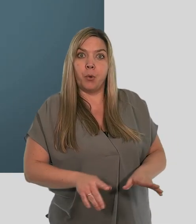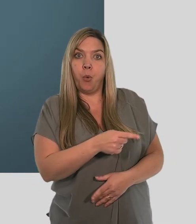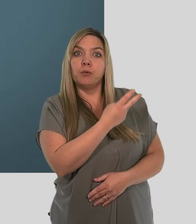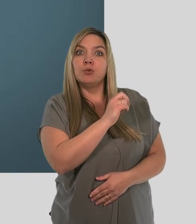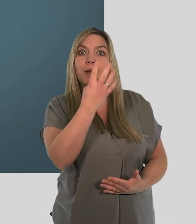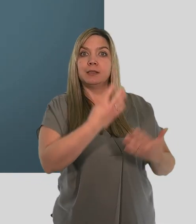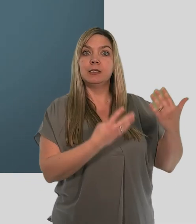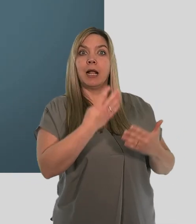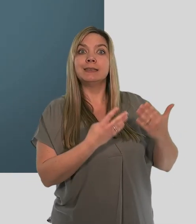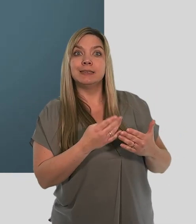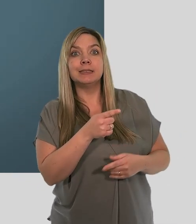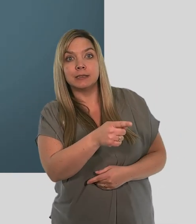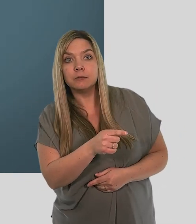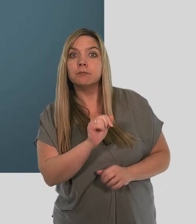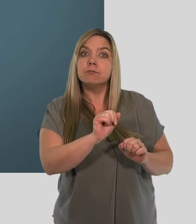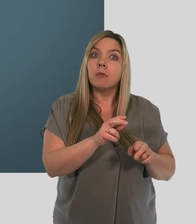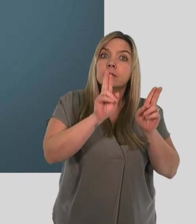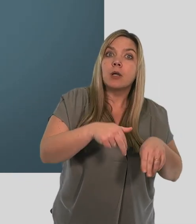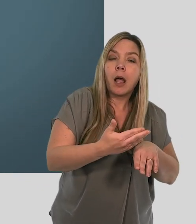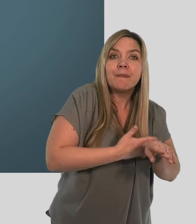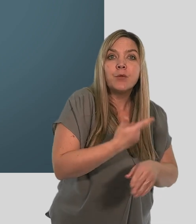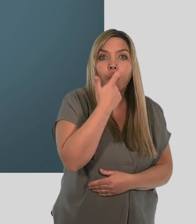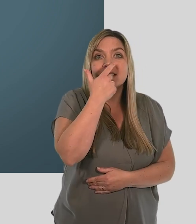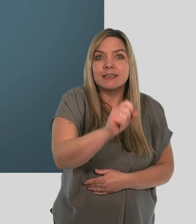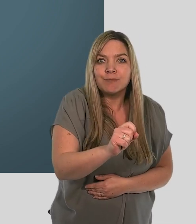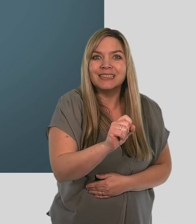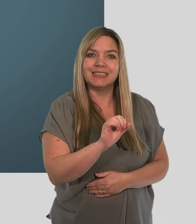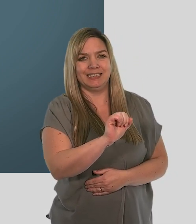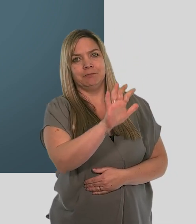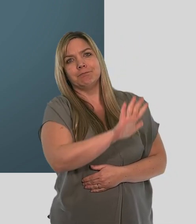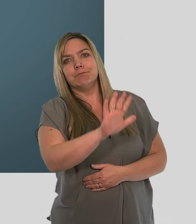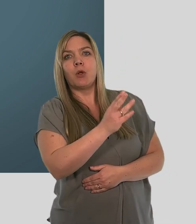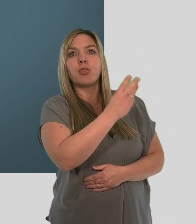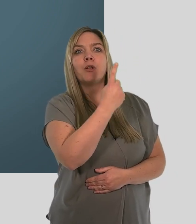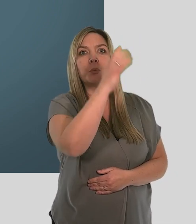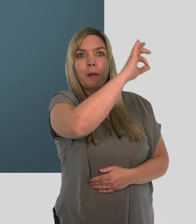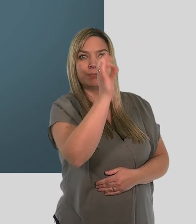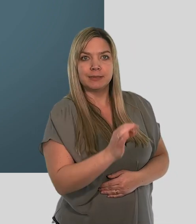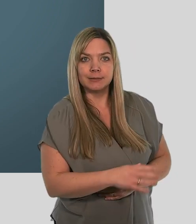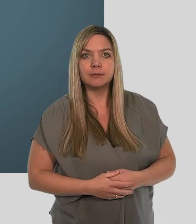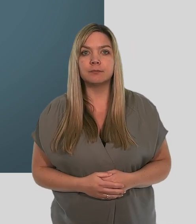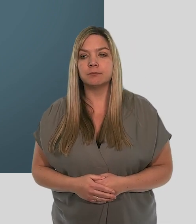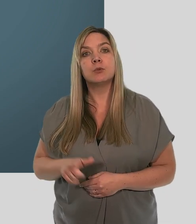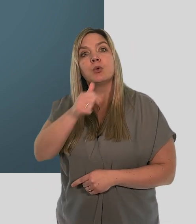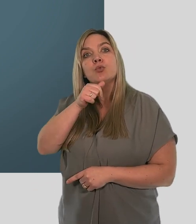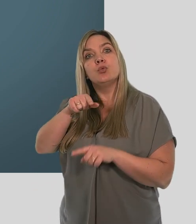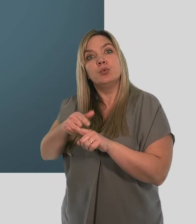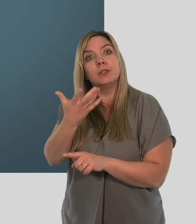On average, a person born in 2019 had a 31% chance of dying before age 70 years.